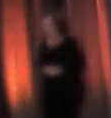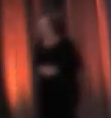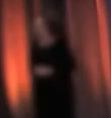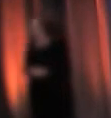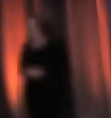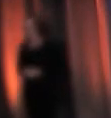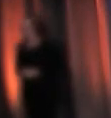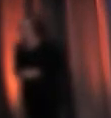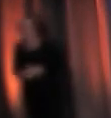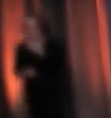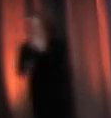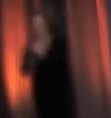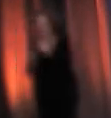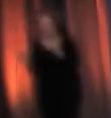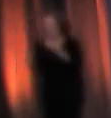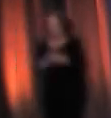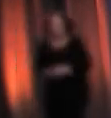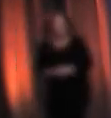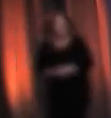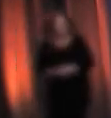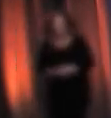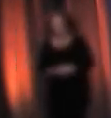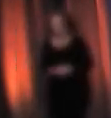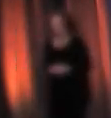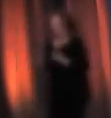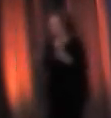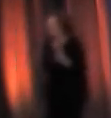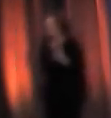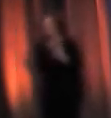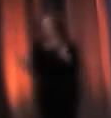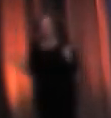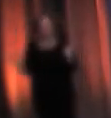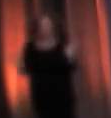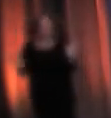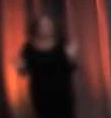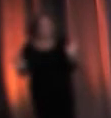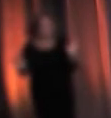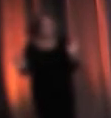Thank you very much. I do not know if we have any housekeeping, Katie do you